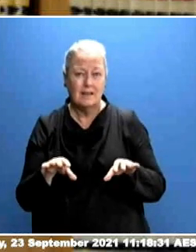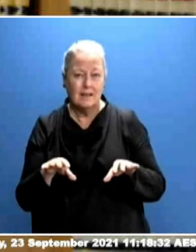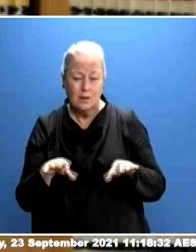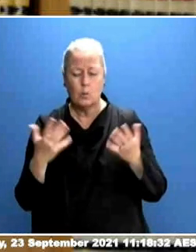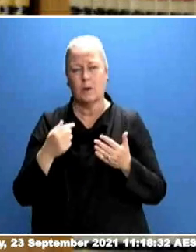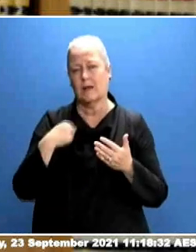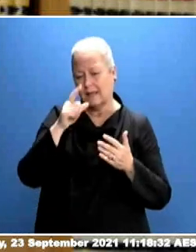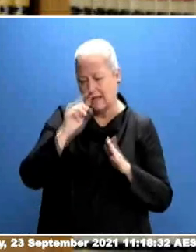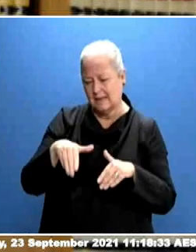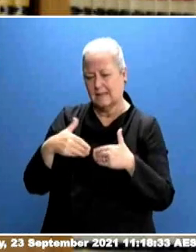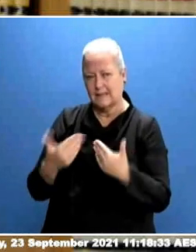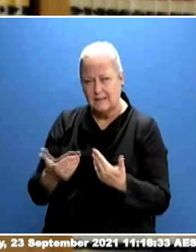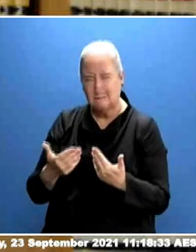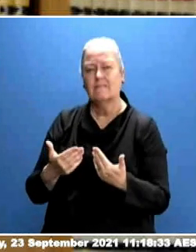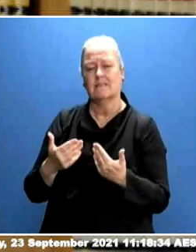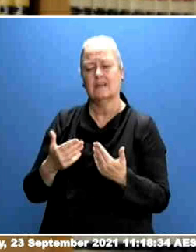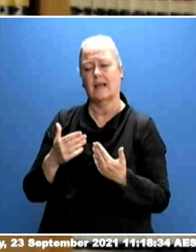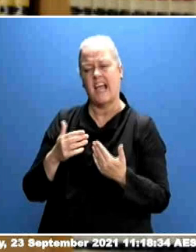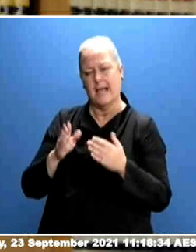an individualised and responsive service in each area.